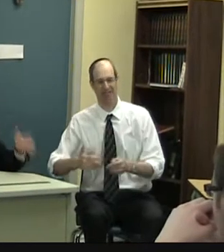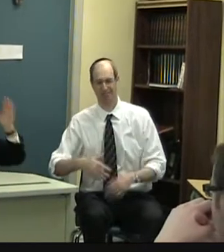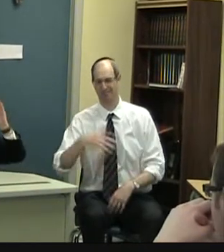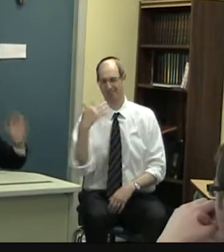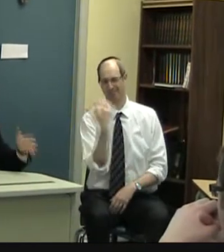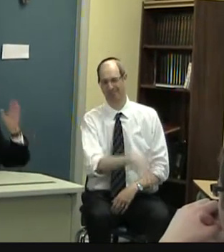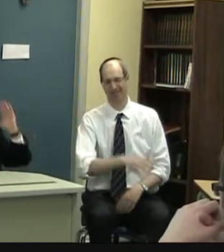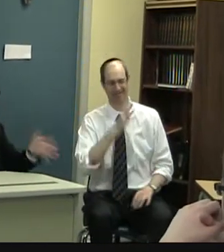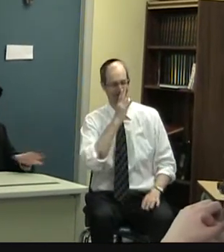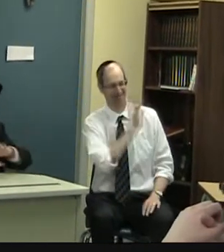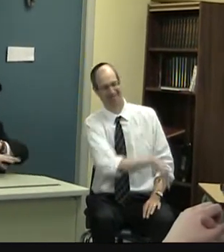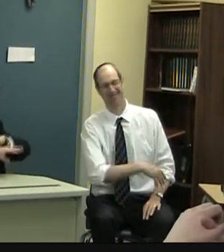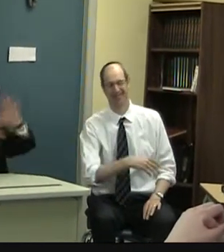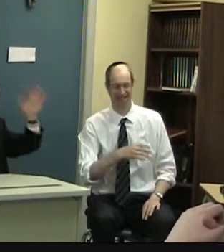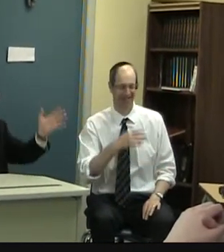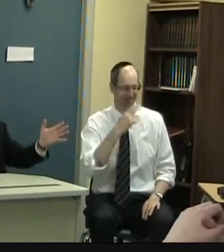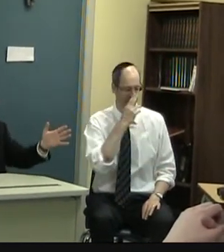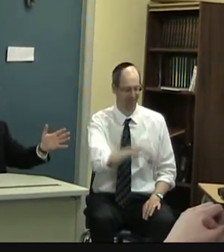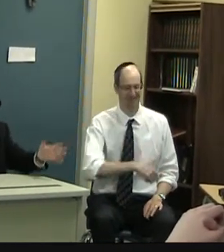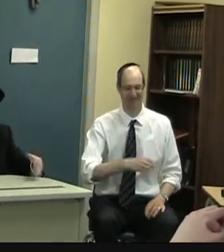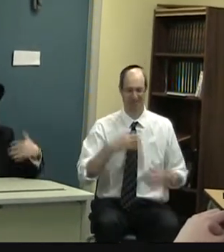founder but sir it not a penny to his name he